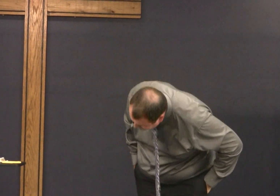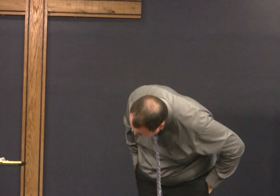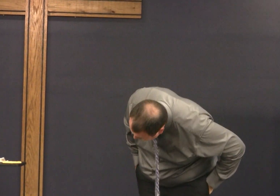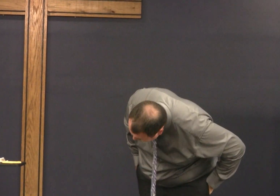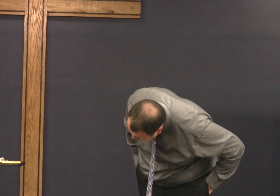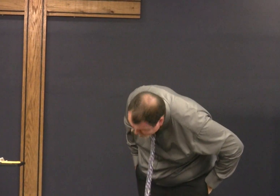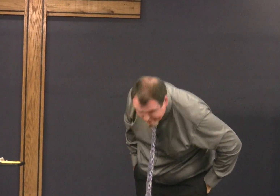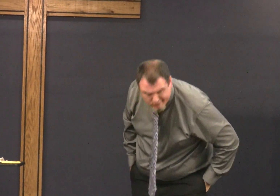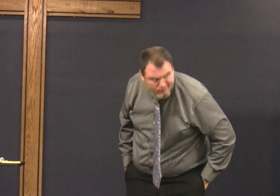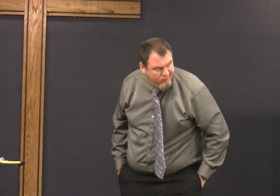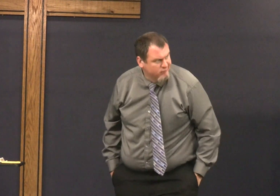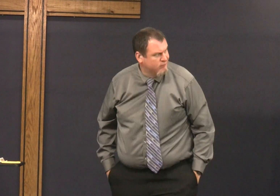looking at us